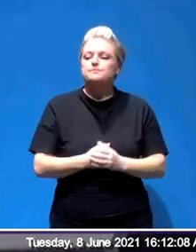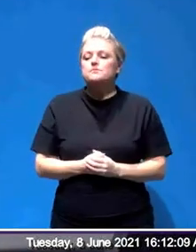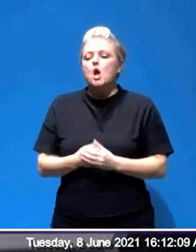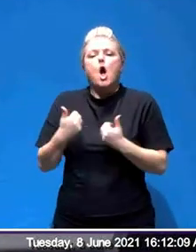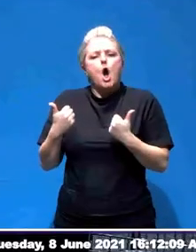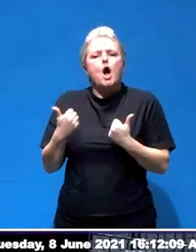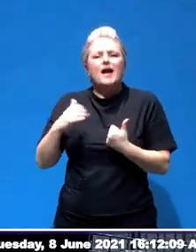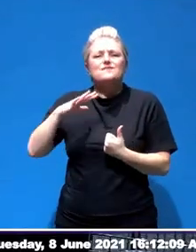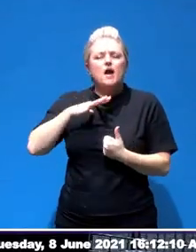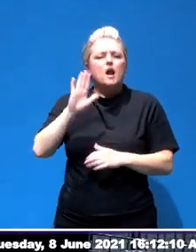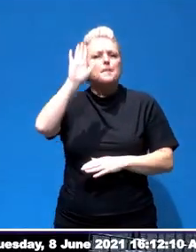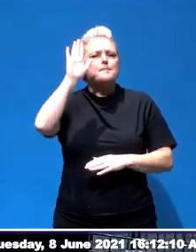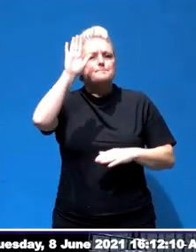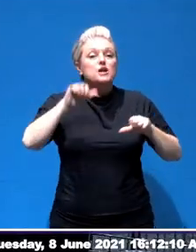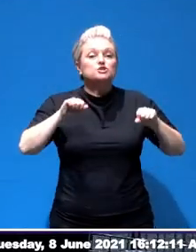COMMISSIONER McEWIN: I will conclude, Chair ---